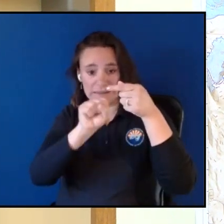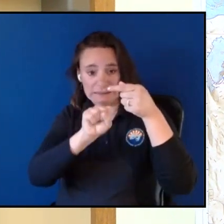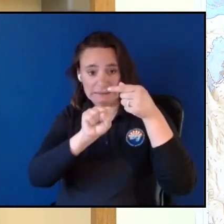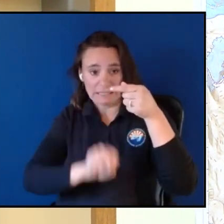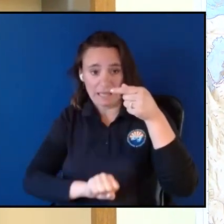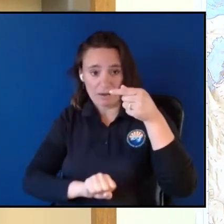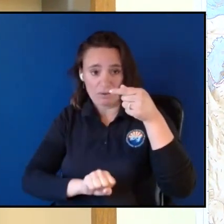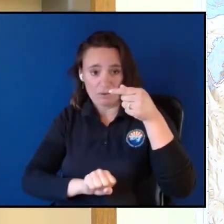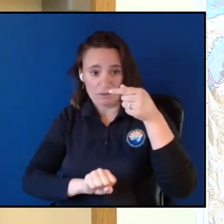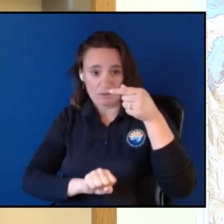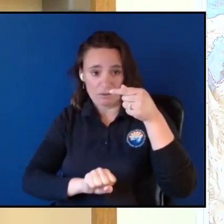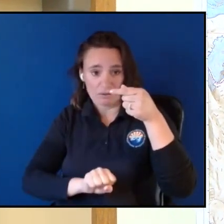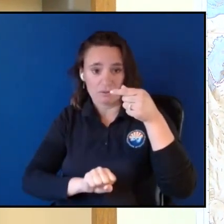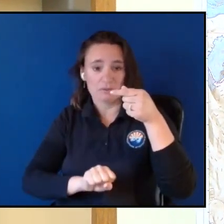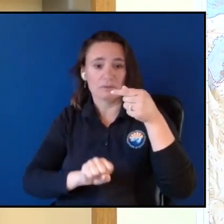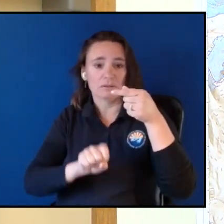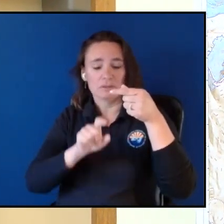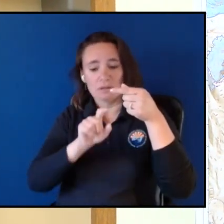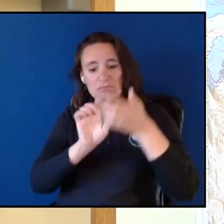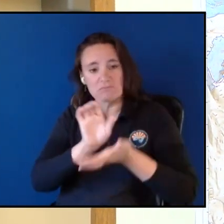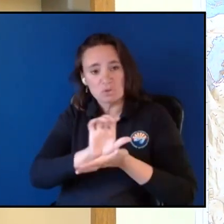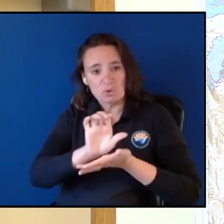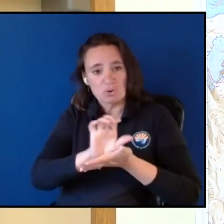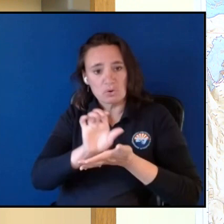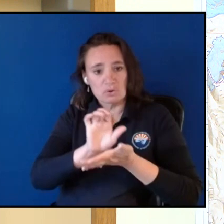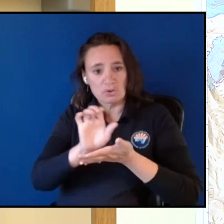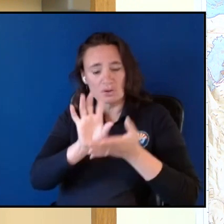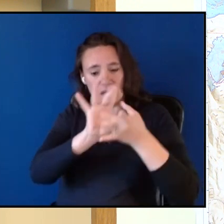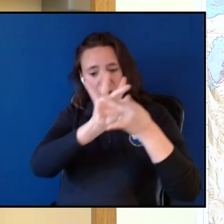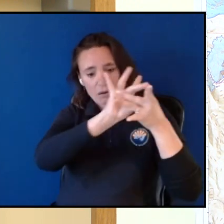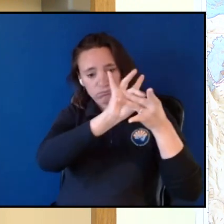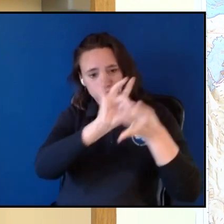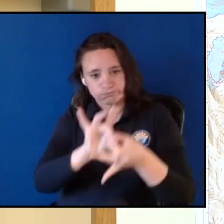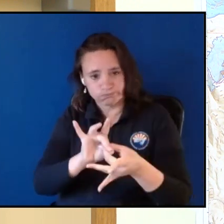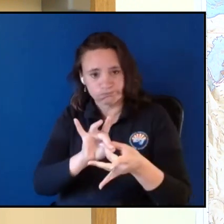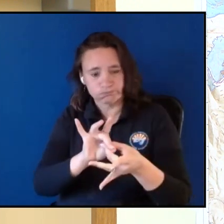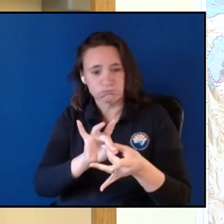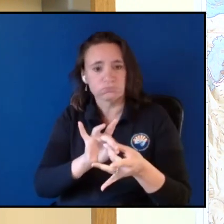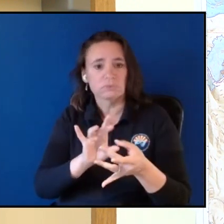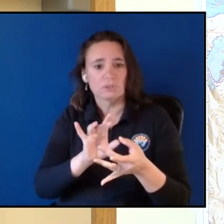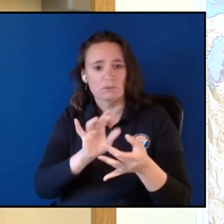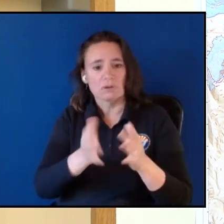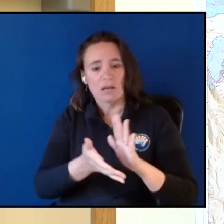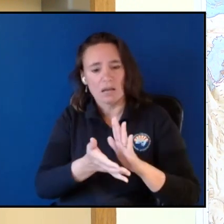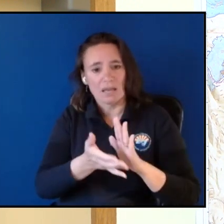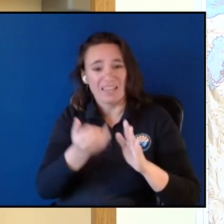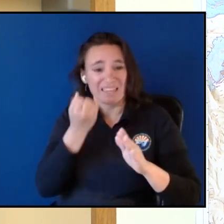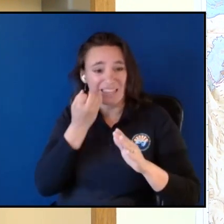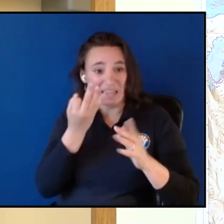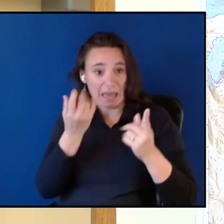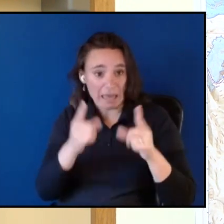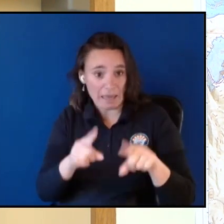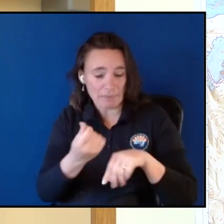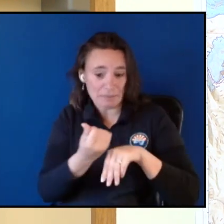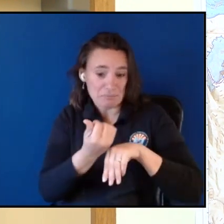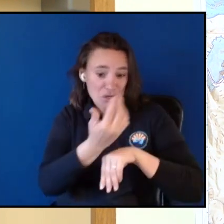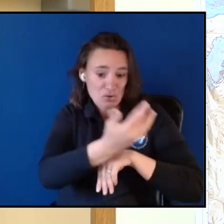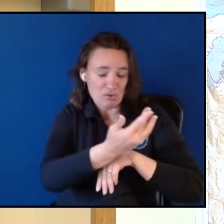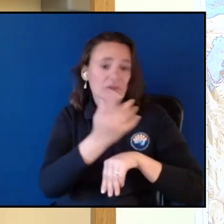would give us a another area to operate from if this was to start to move. And then they're going to, well one more thing